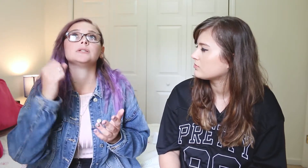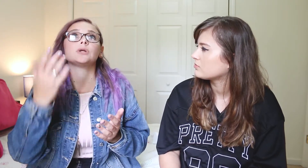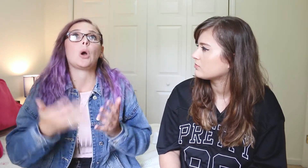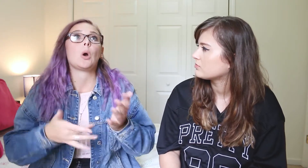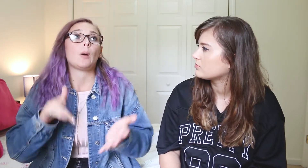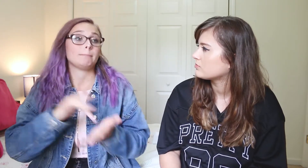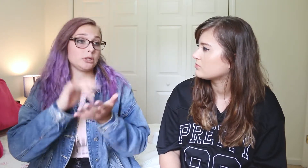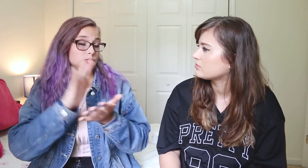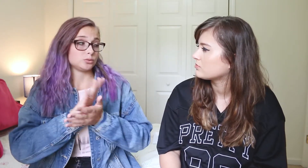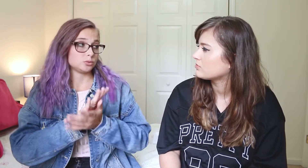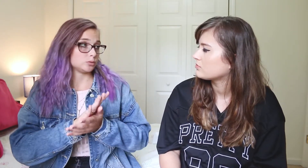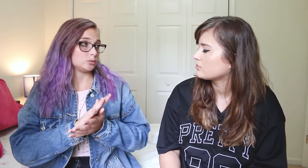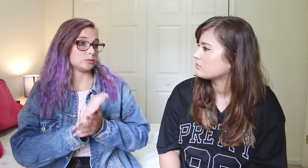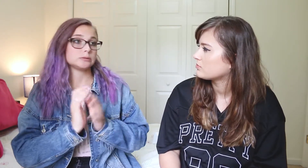So middle school was similar,